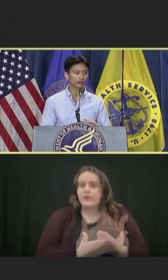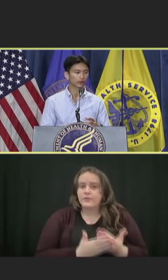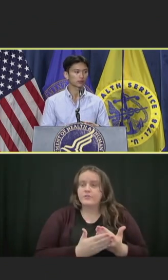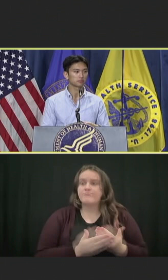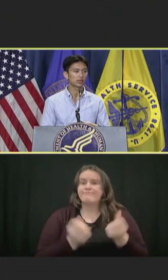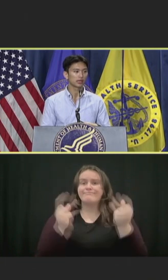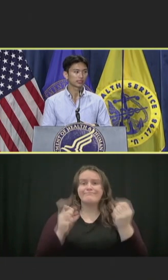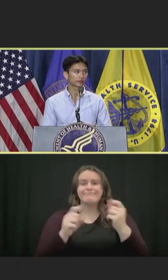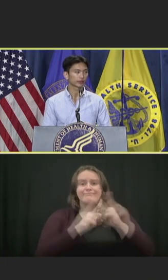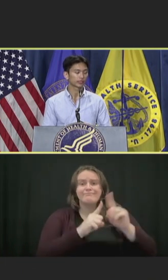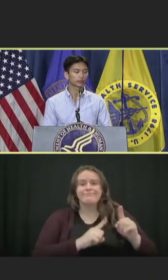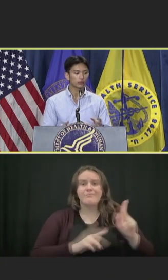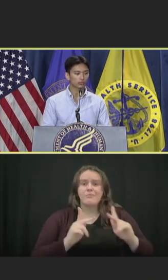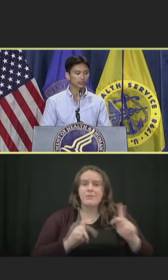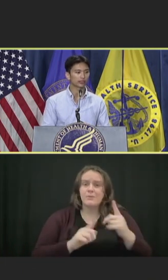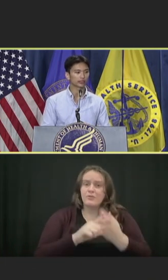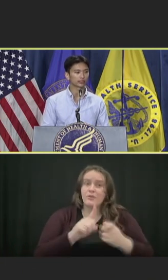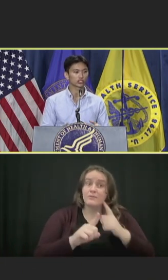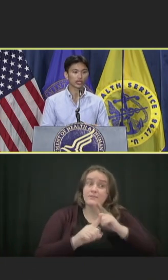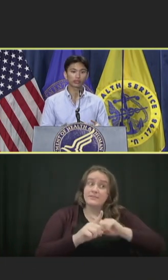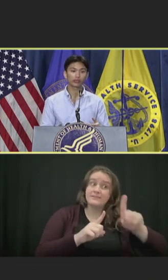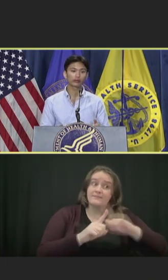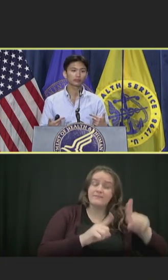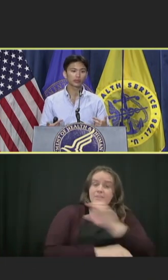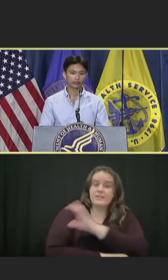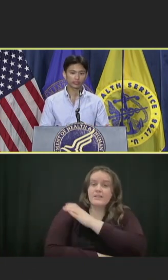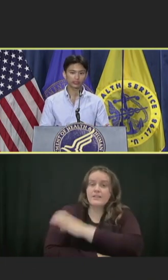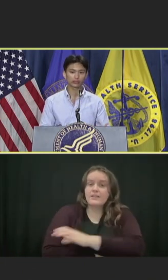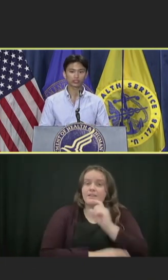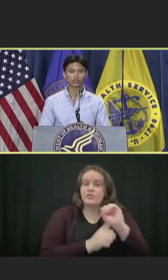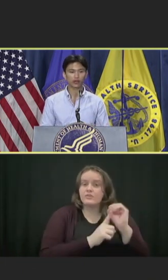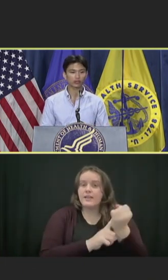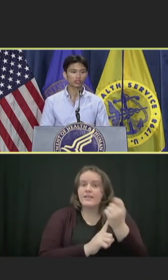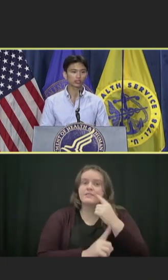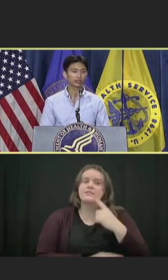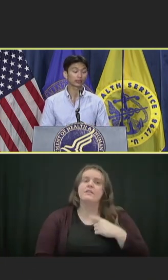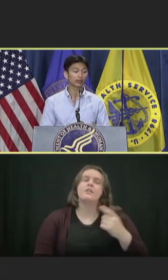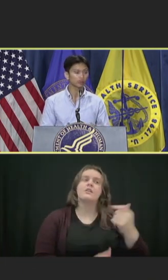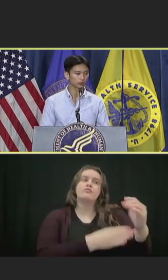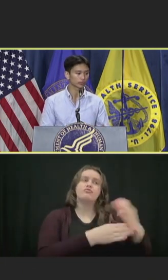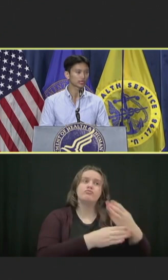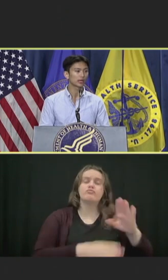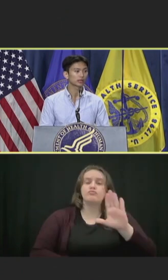from different clinical settings sharing their experiences with strategies that they've used to